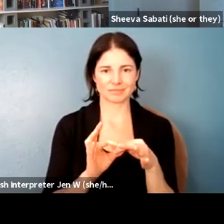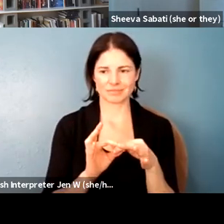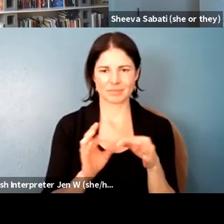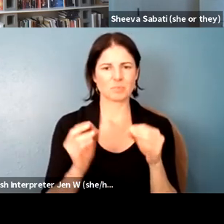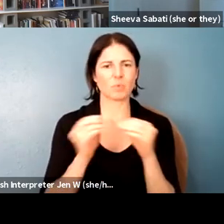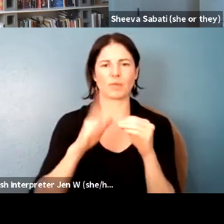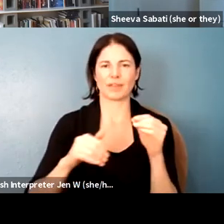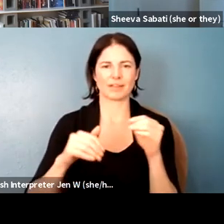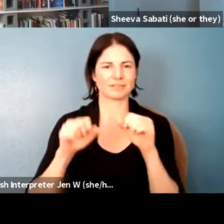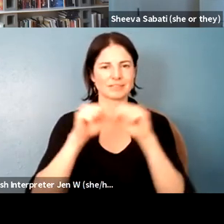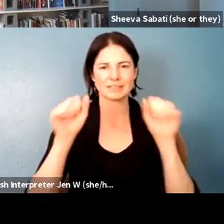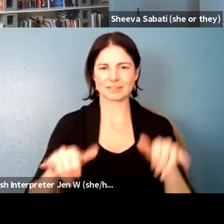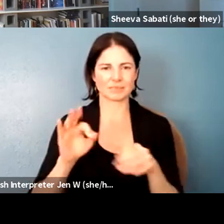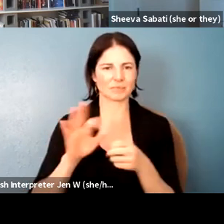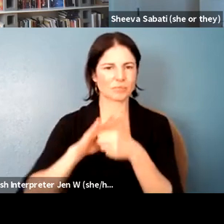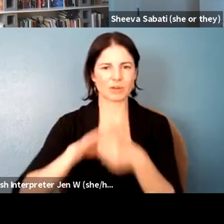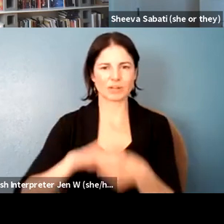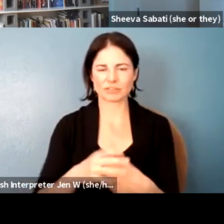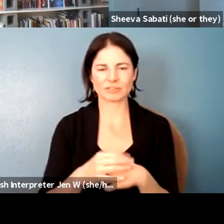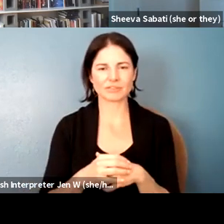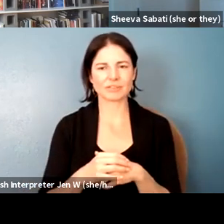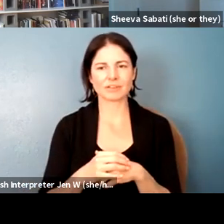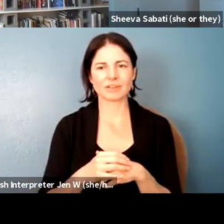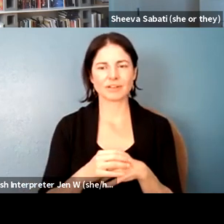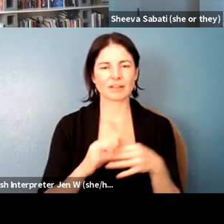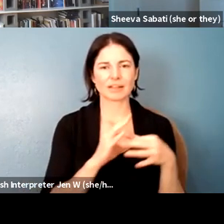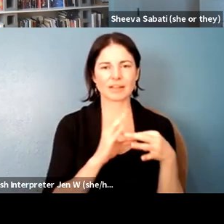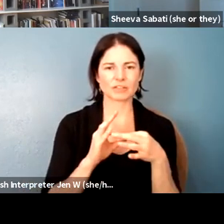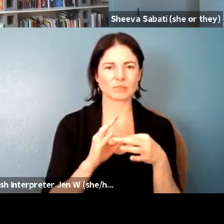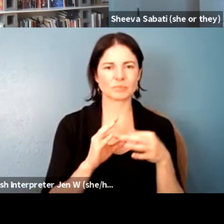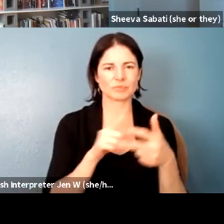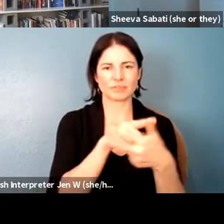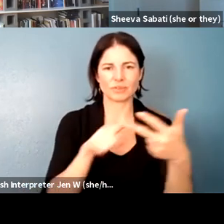connectivity between leap Patel and Queen Medina and Shiva,